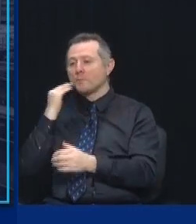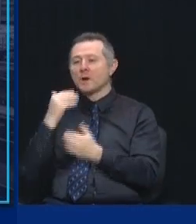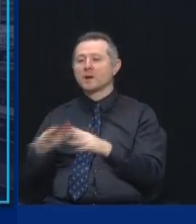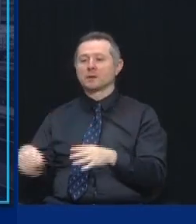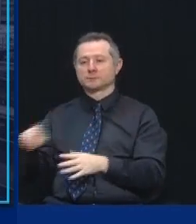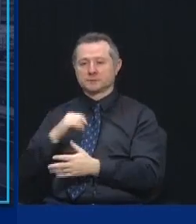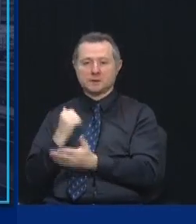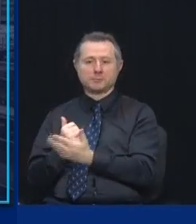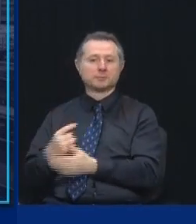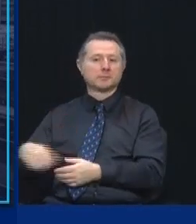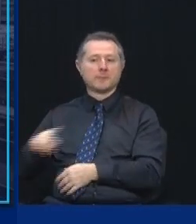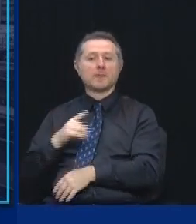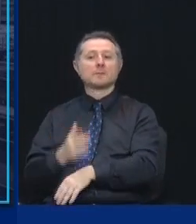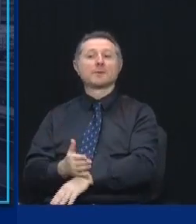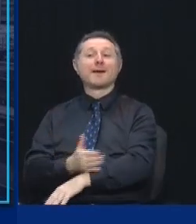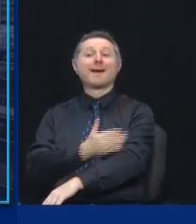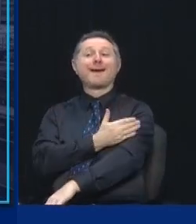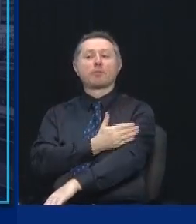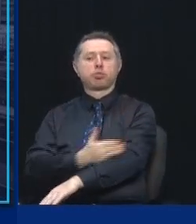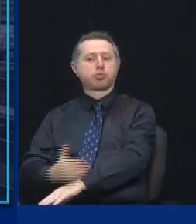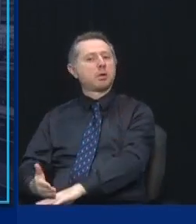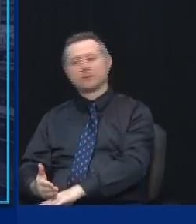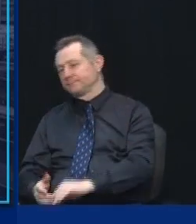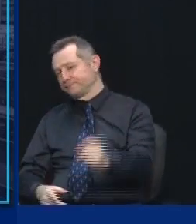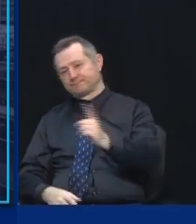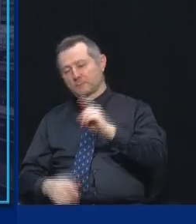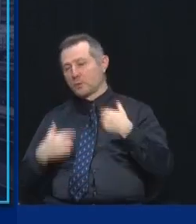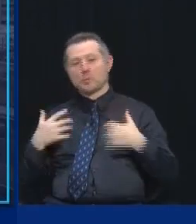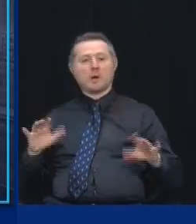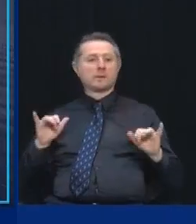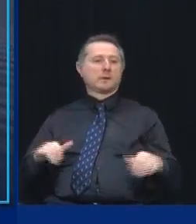BUT THE TRAINS MUST REMAIN CLEAN, AND WE HAVE TO HELP THE HOMELESS.